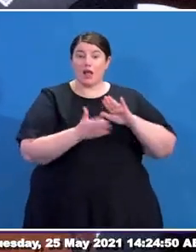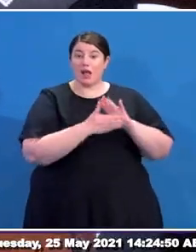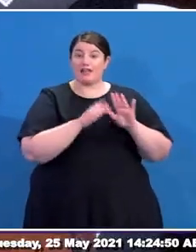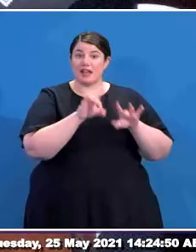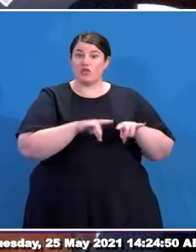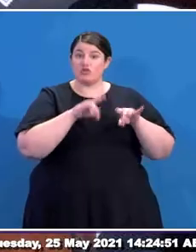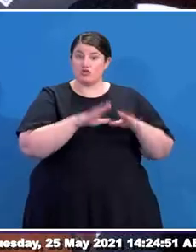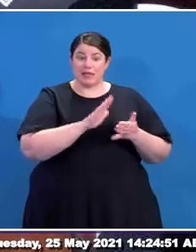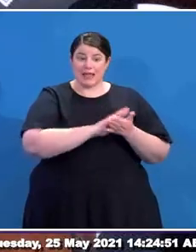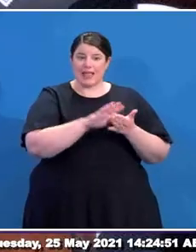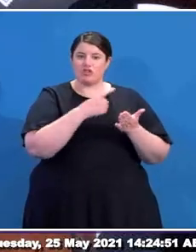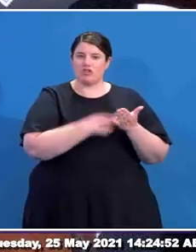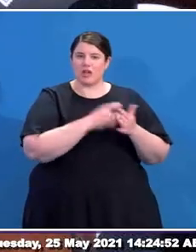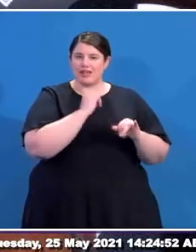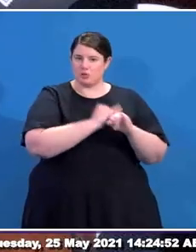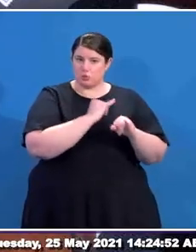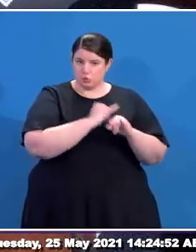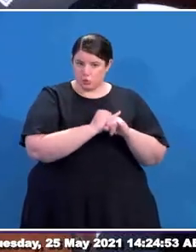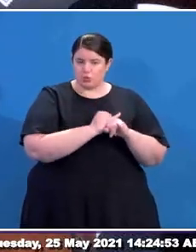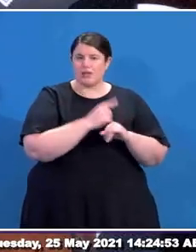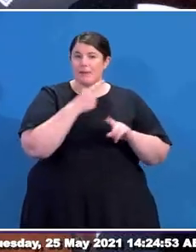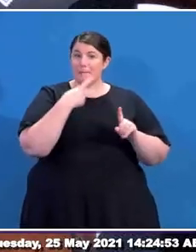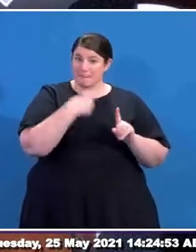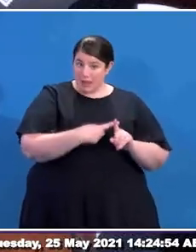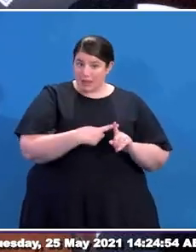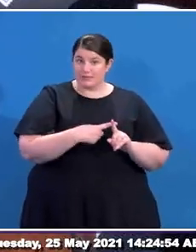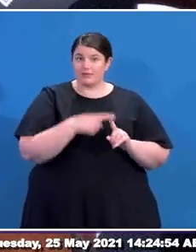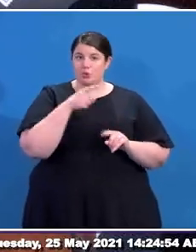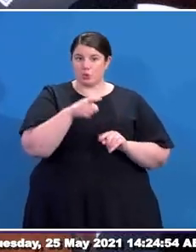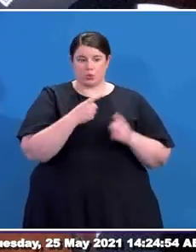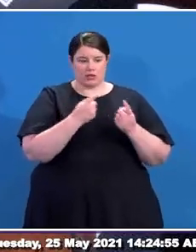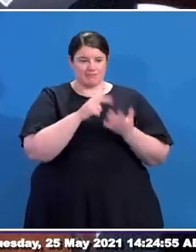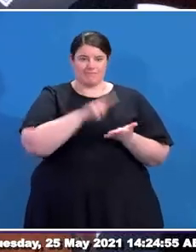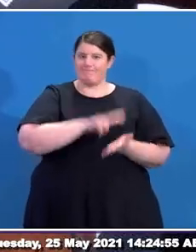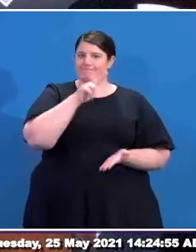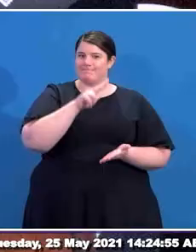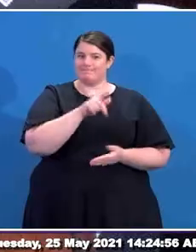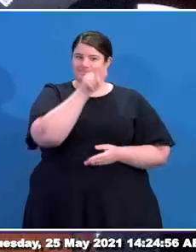Institute and you have the status of a Certified Practitioner Human Resources.